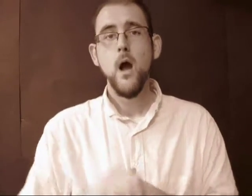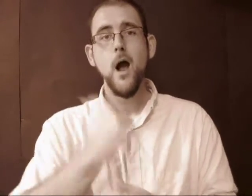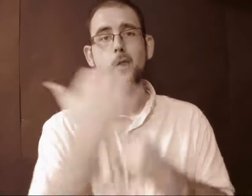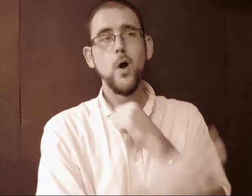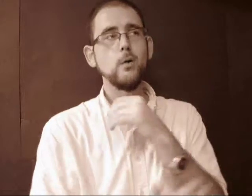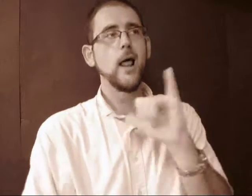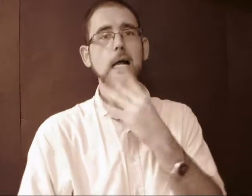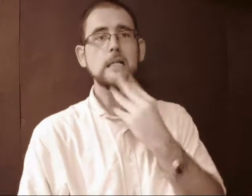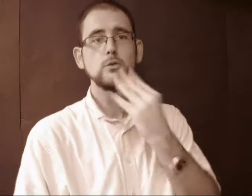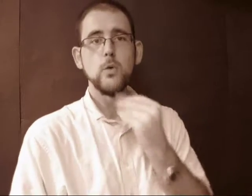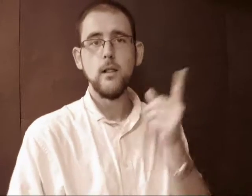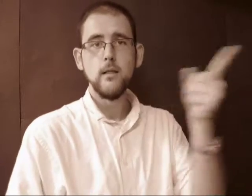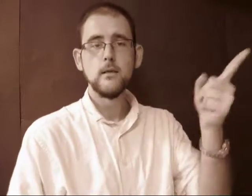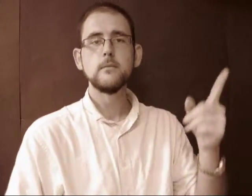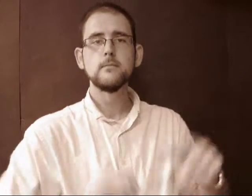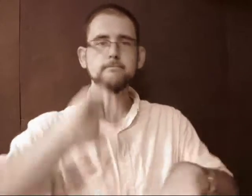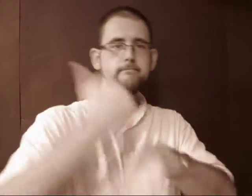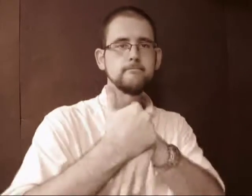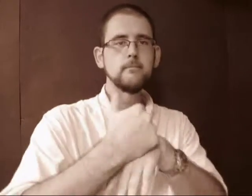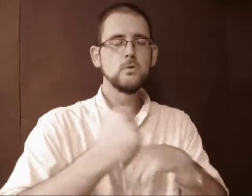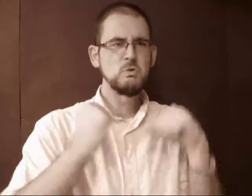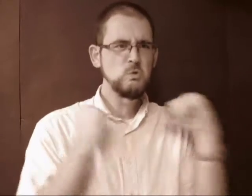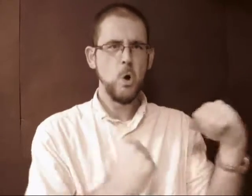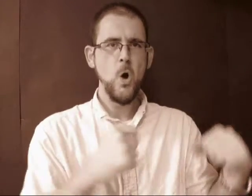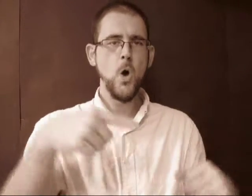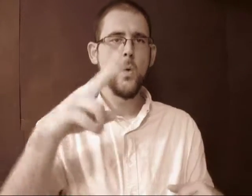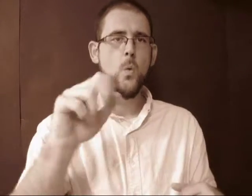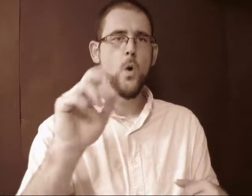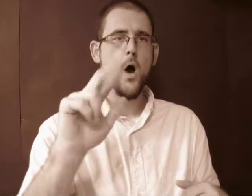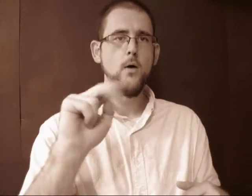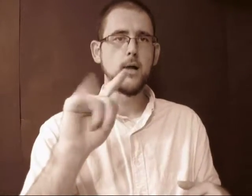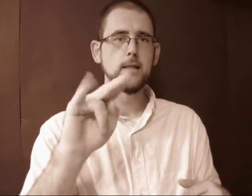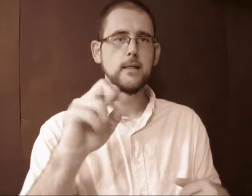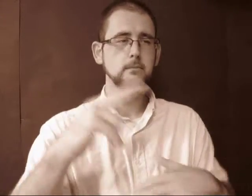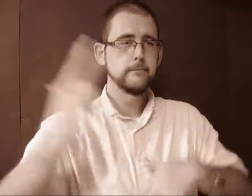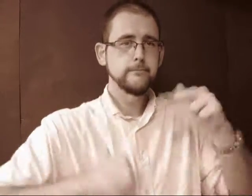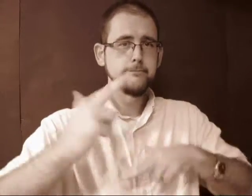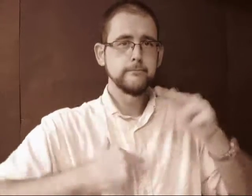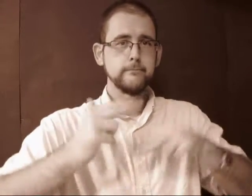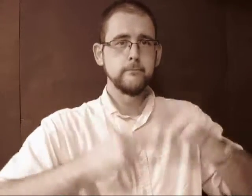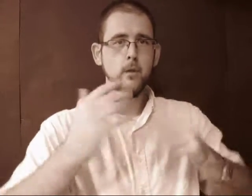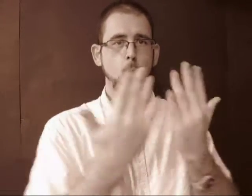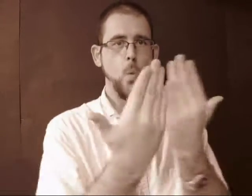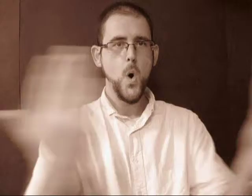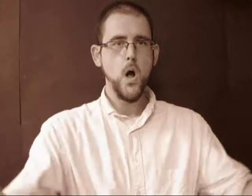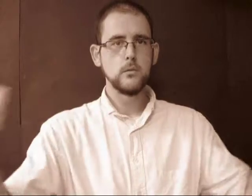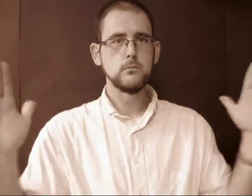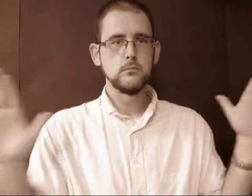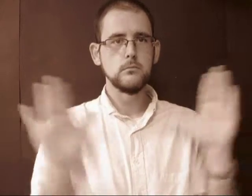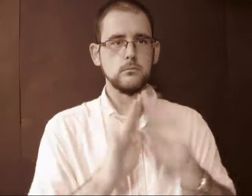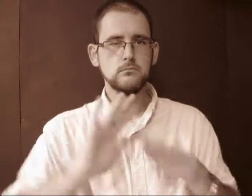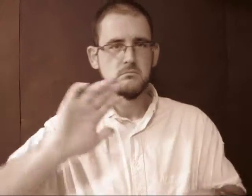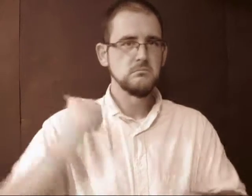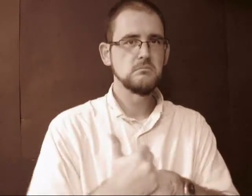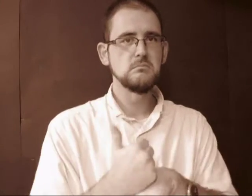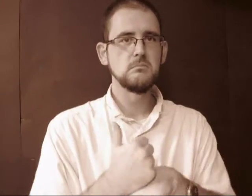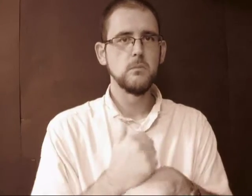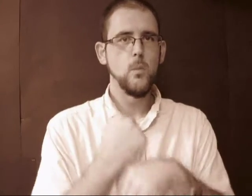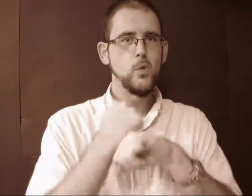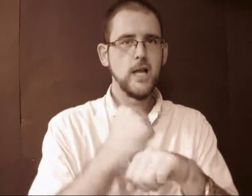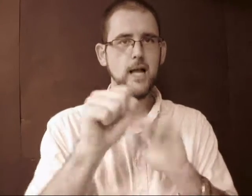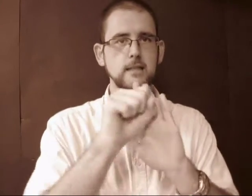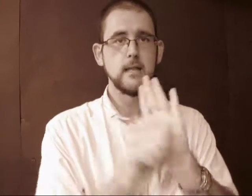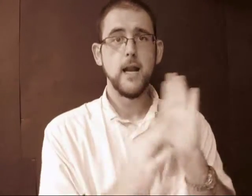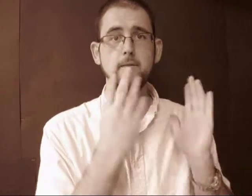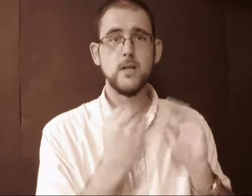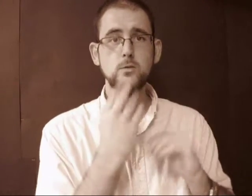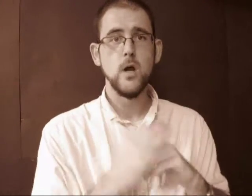Other countries, like Israel, set up a strong quarantine, building a wall to protect the state.